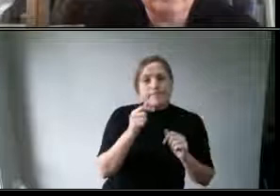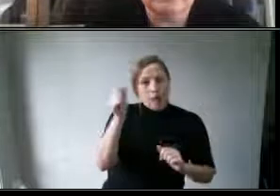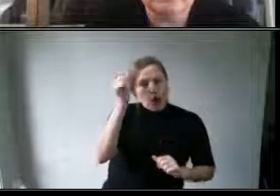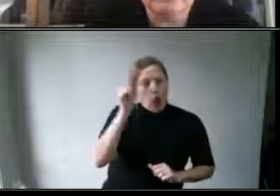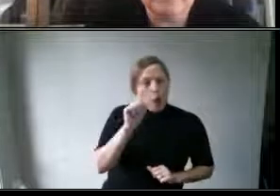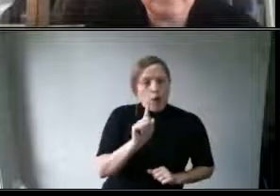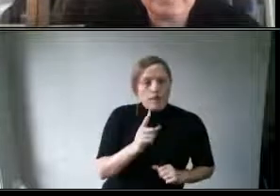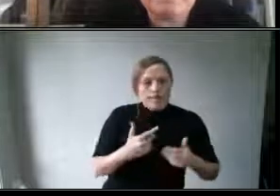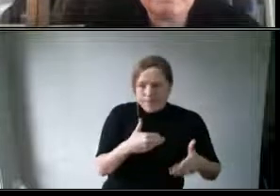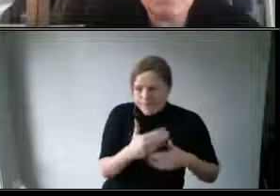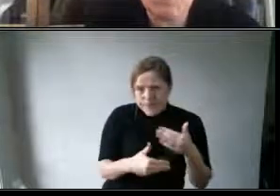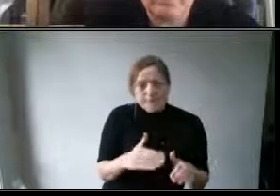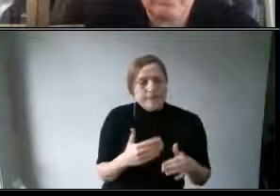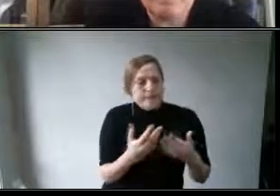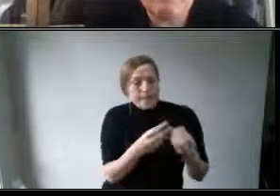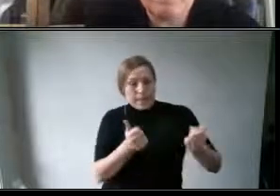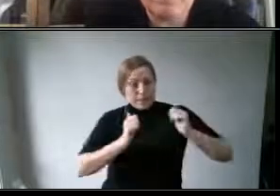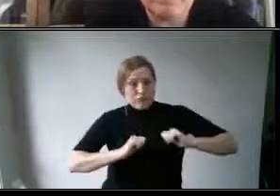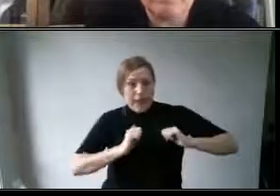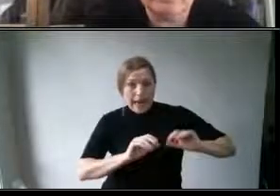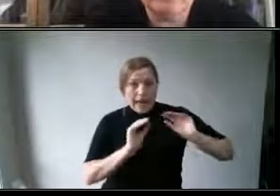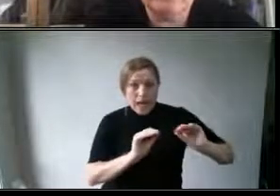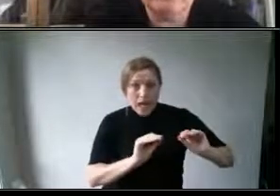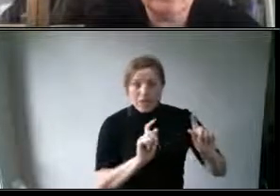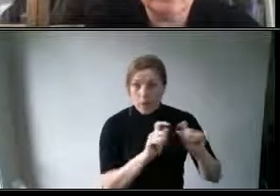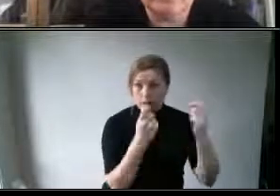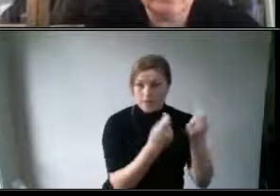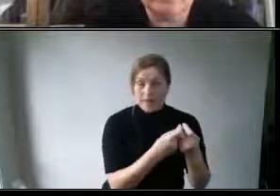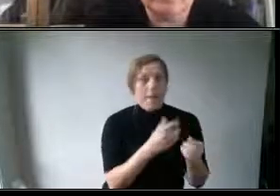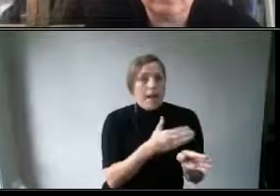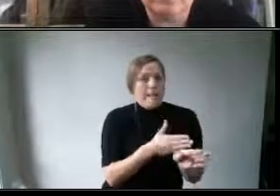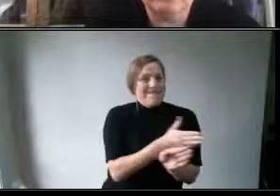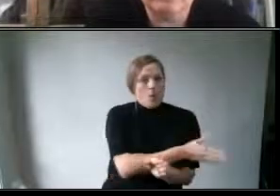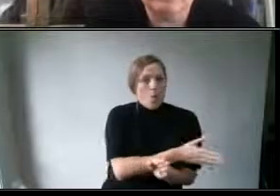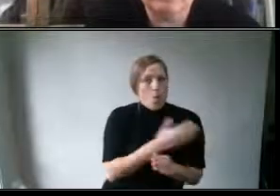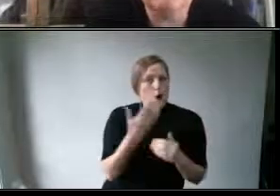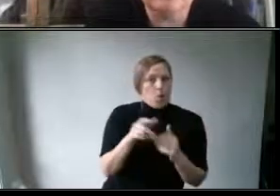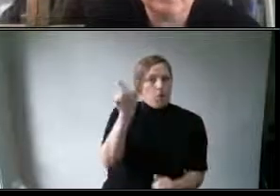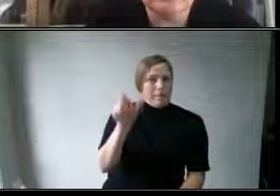of training or support for the staff before so they can be thinking ahead as well about